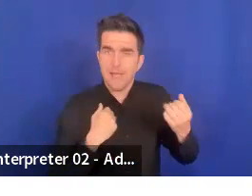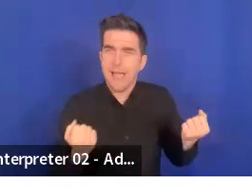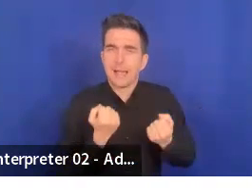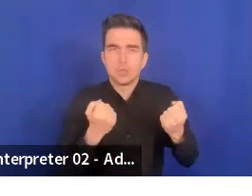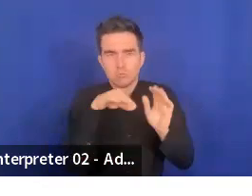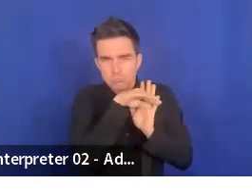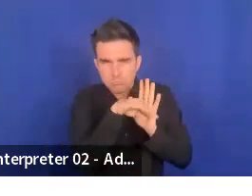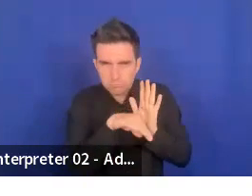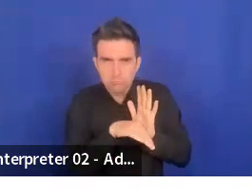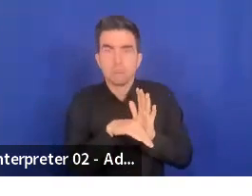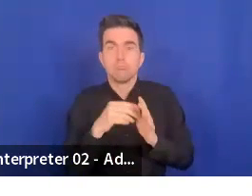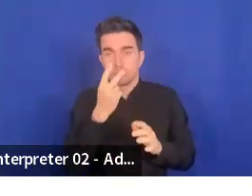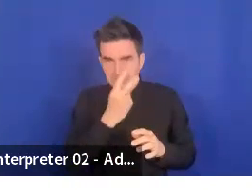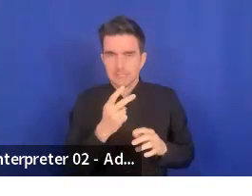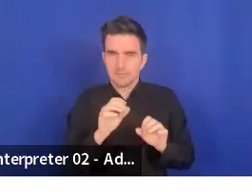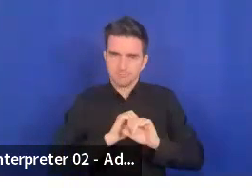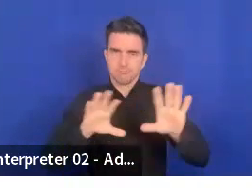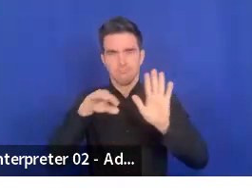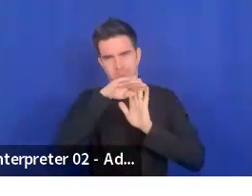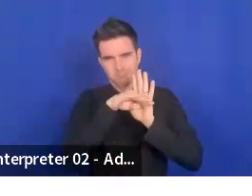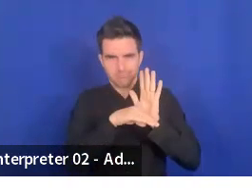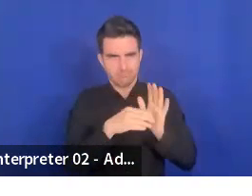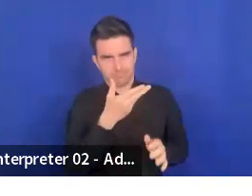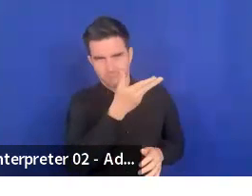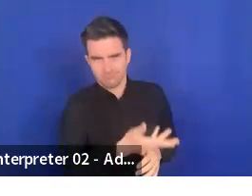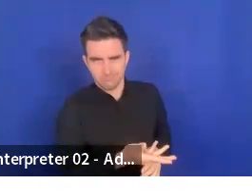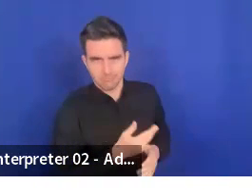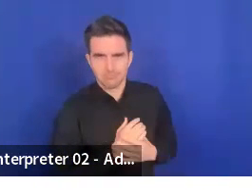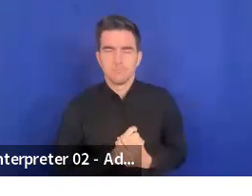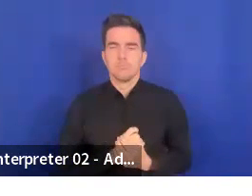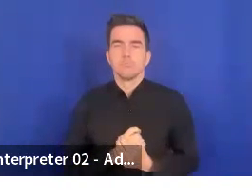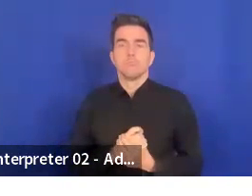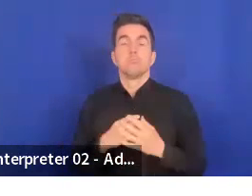And then if you look at Action area 2 on leave no one behind, once again the experience of